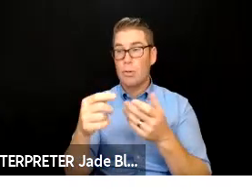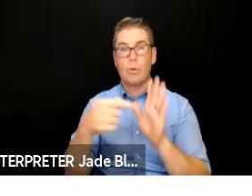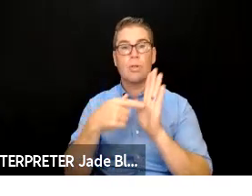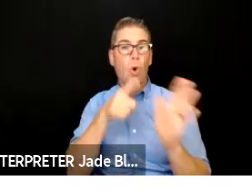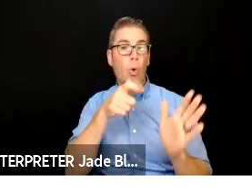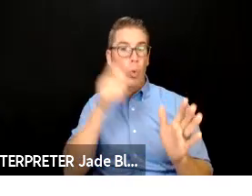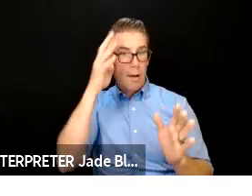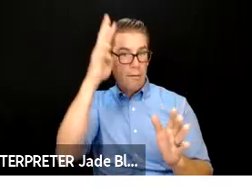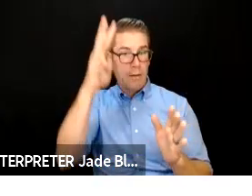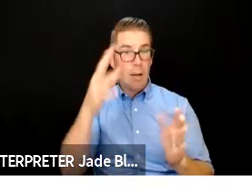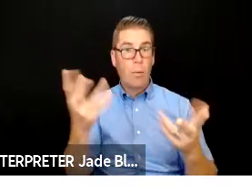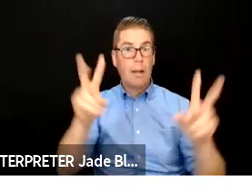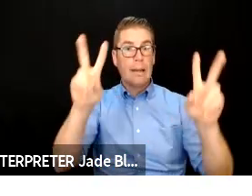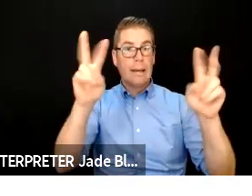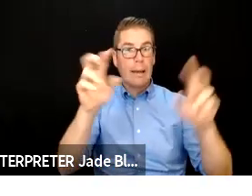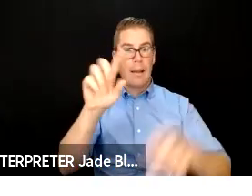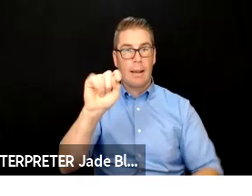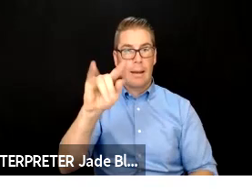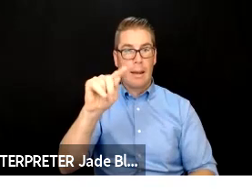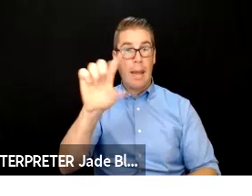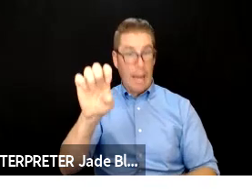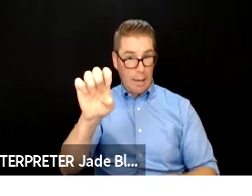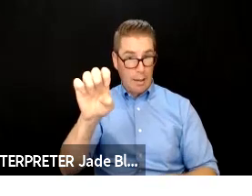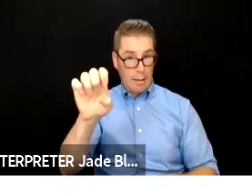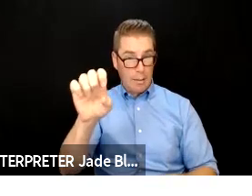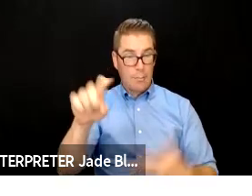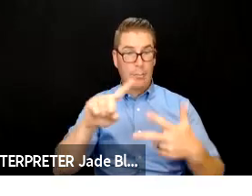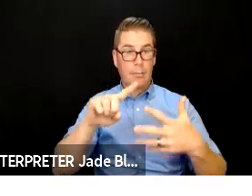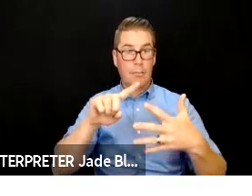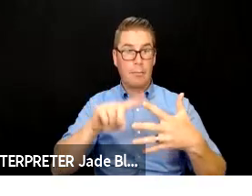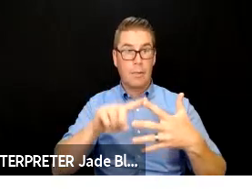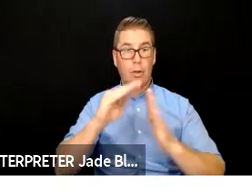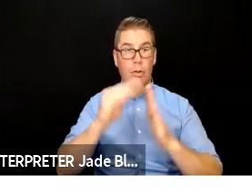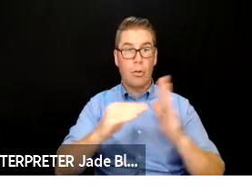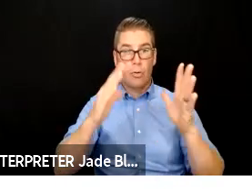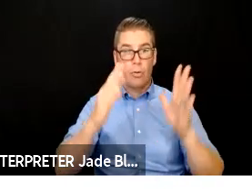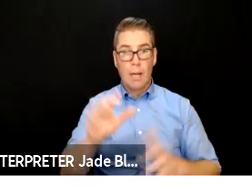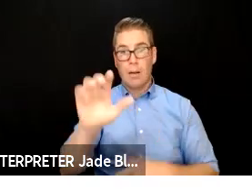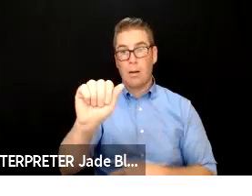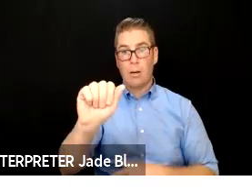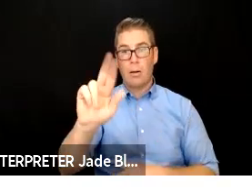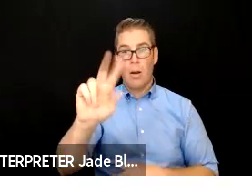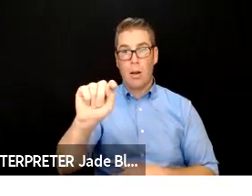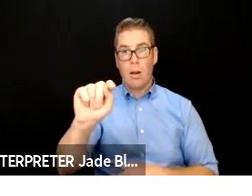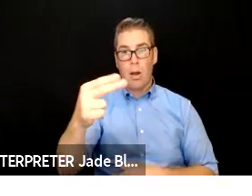Sally Potter: And then the author, if there's an author and a source. And sometimes those are the same. Sometimes, author and source are the same.